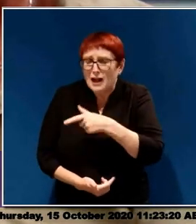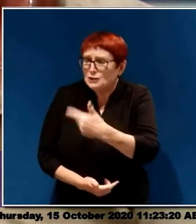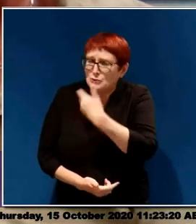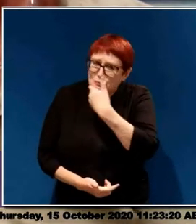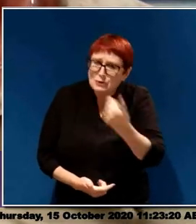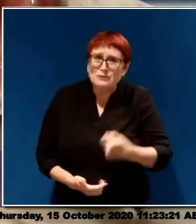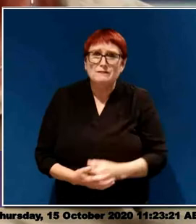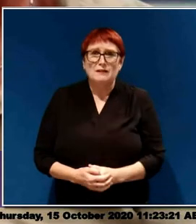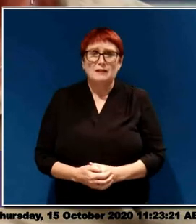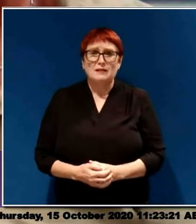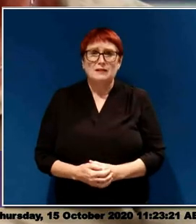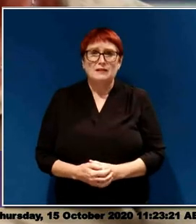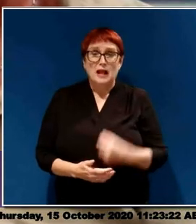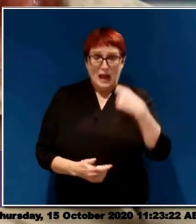and get beaten down.